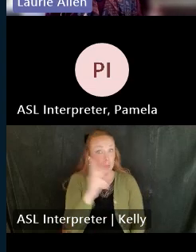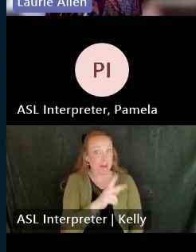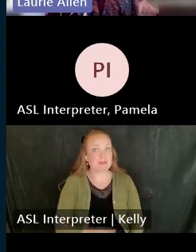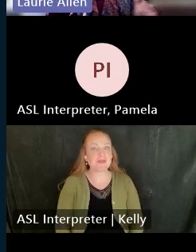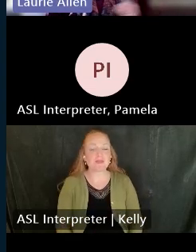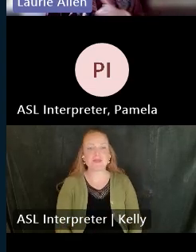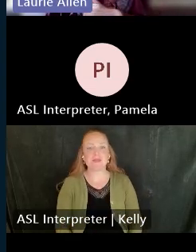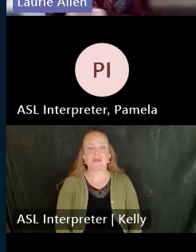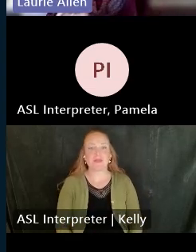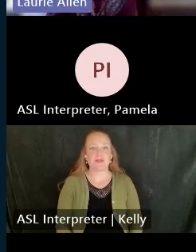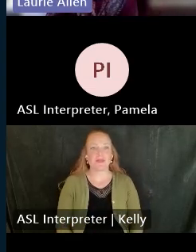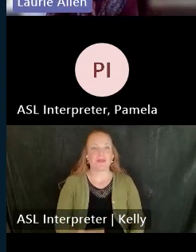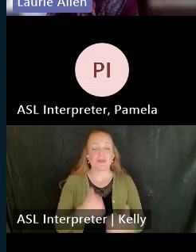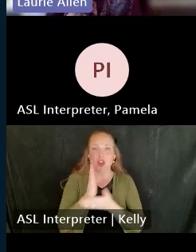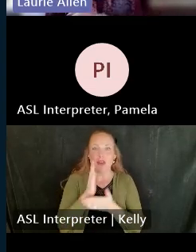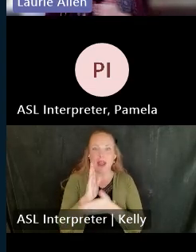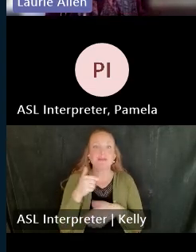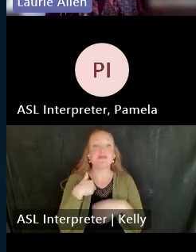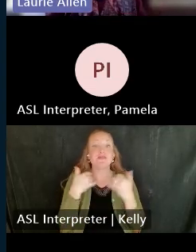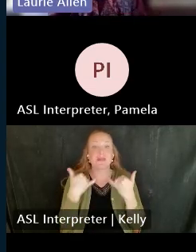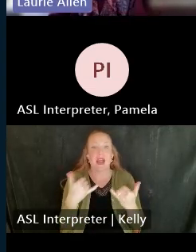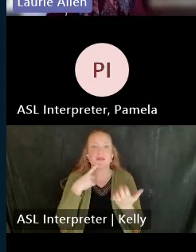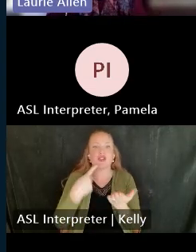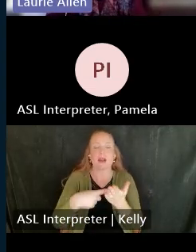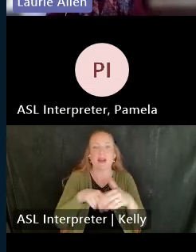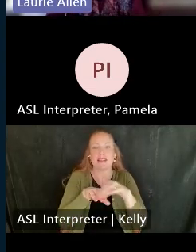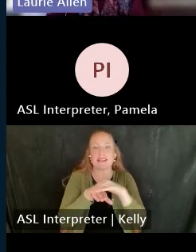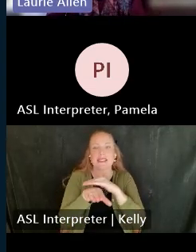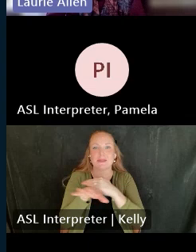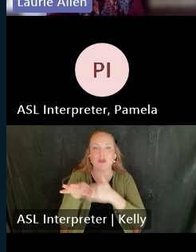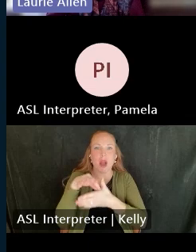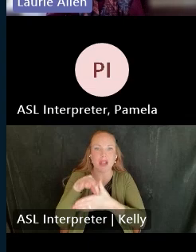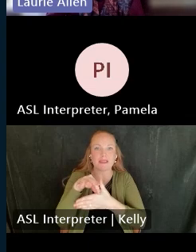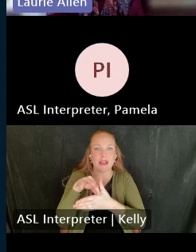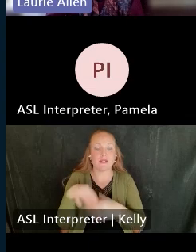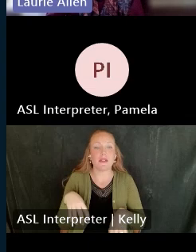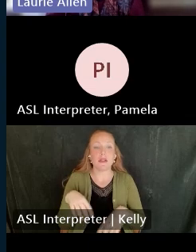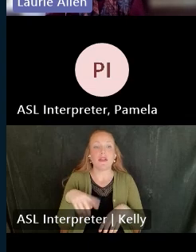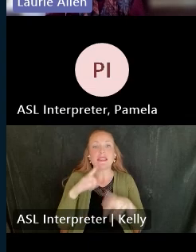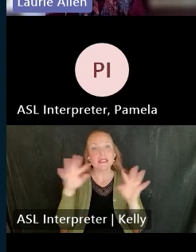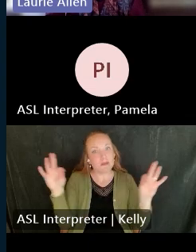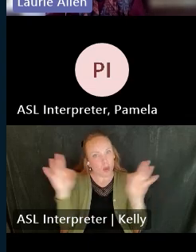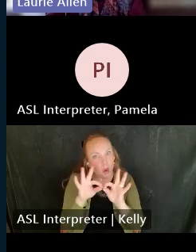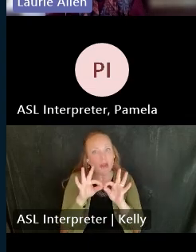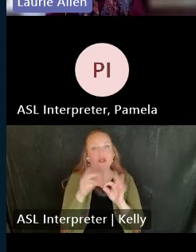So I'm going to shift gears a little bit and talk about accessible content. While it's super important to understand what productivity features